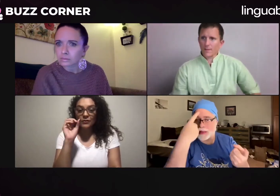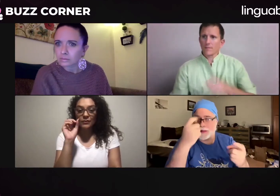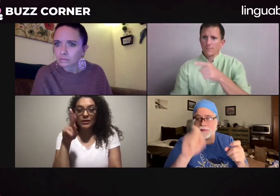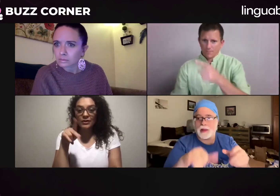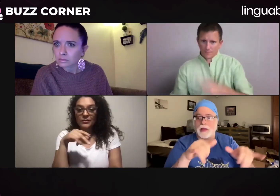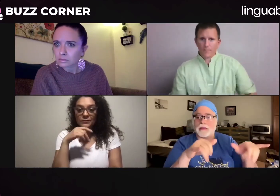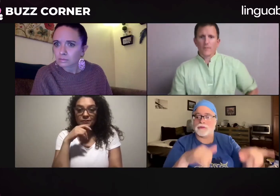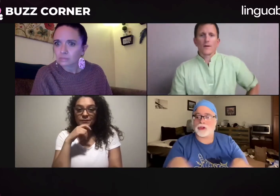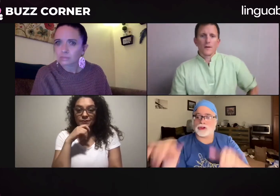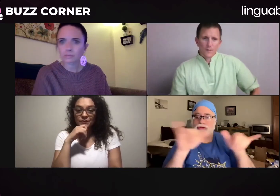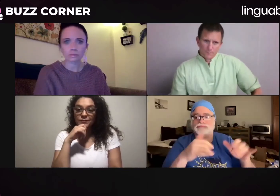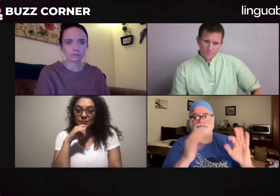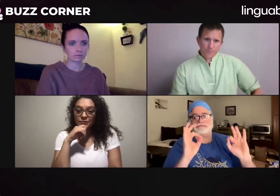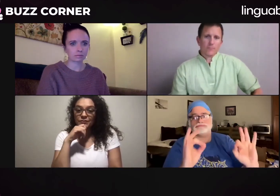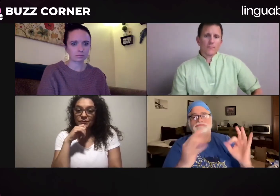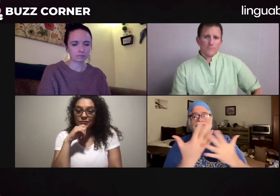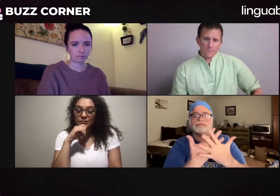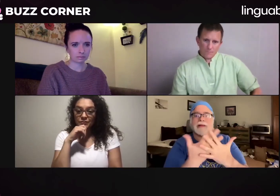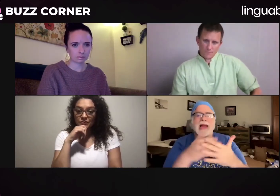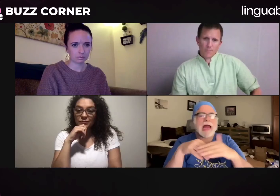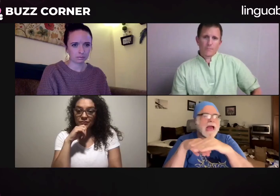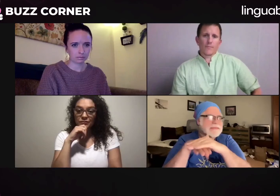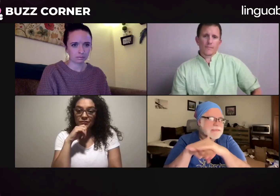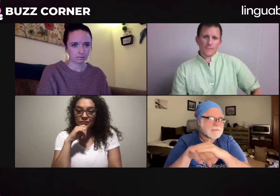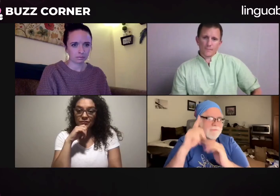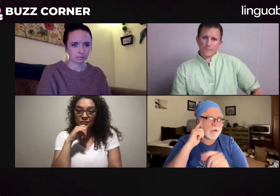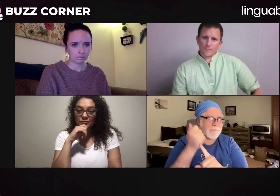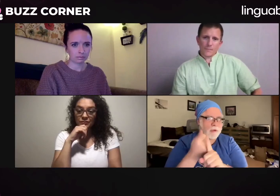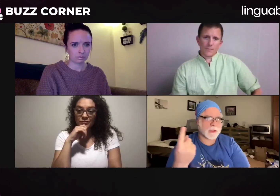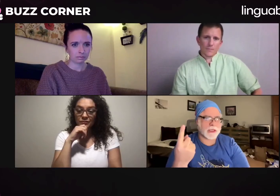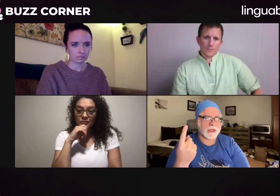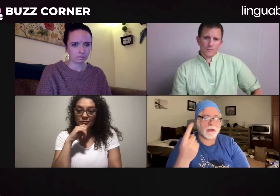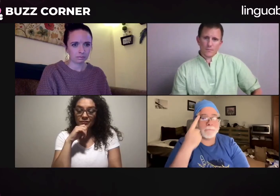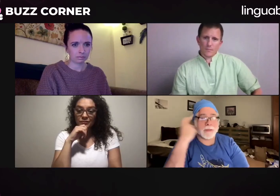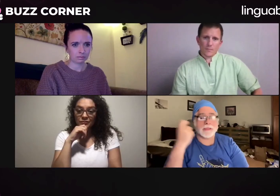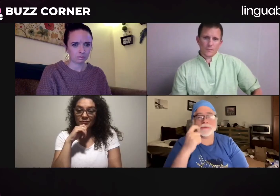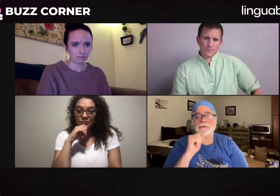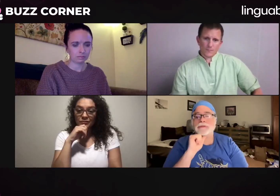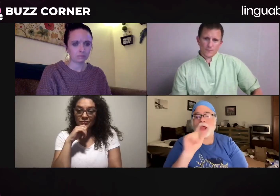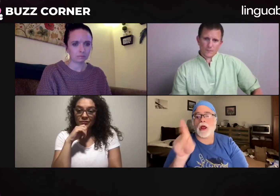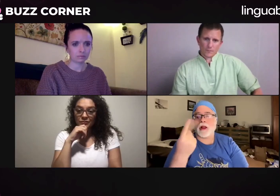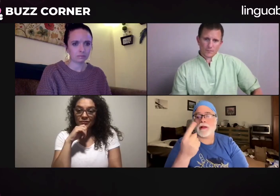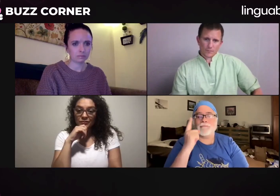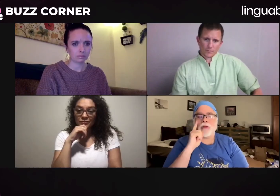So do you think that there should be some sort of screening, and it be sort of accessible for everyone?